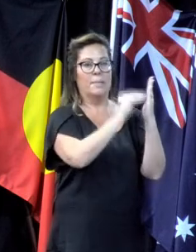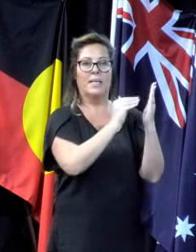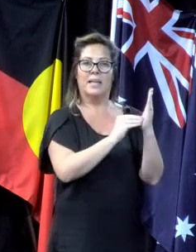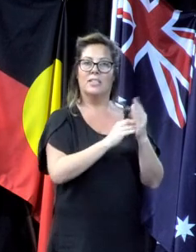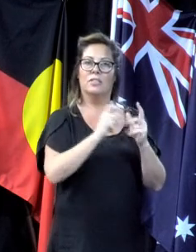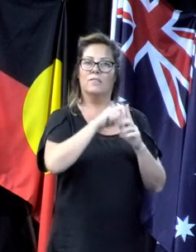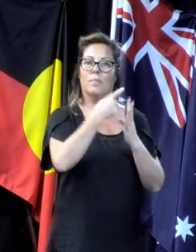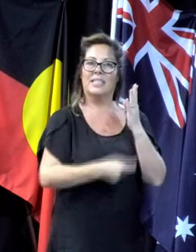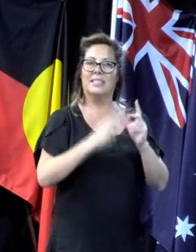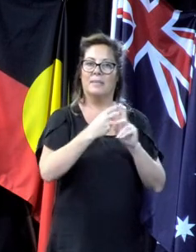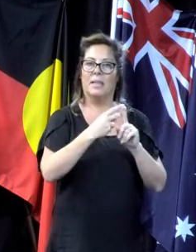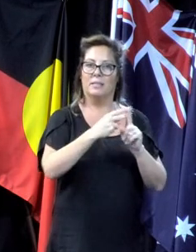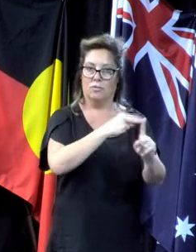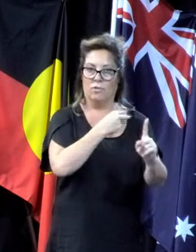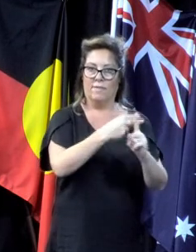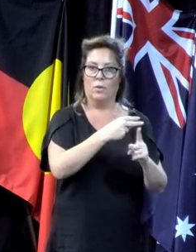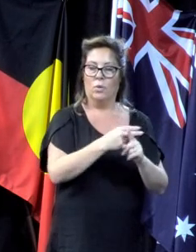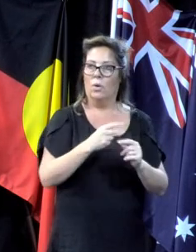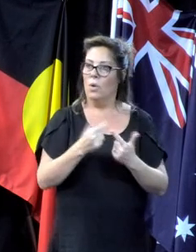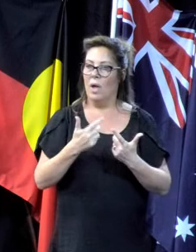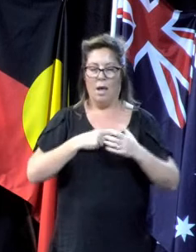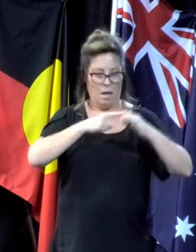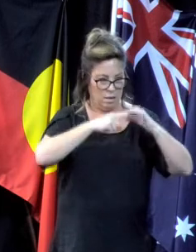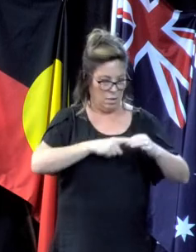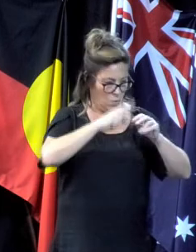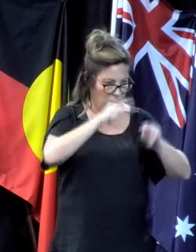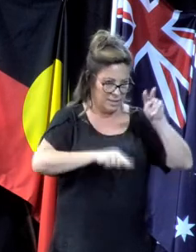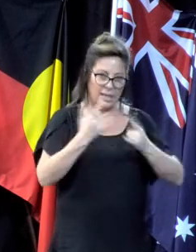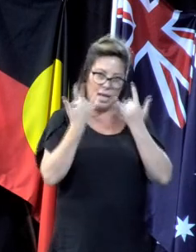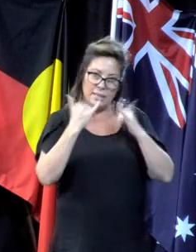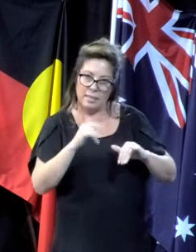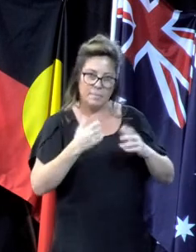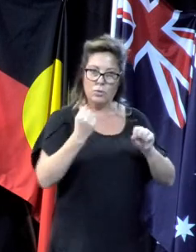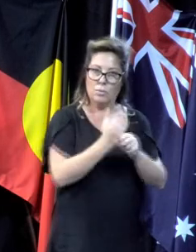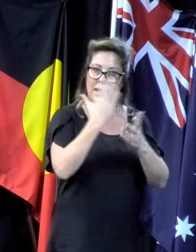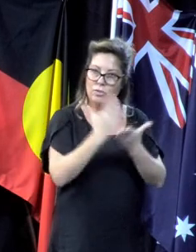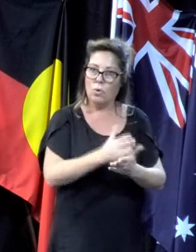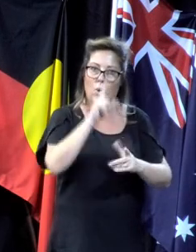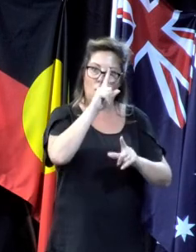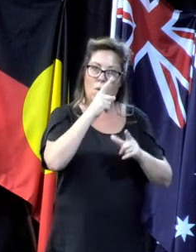quality assurance processes. They need to be explicit to ensure implementation of the recommendations